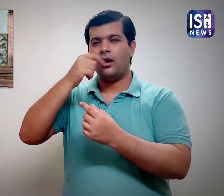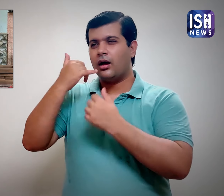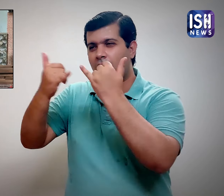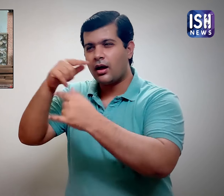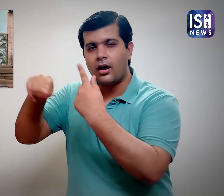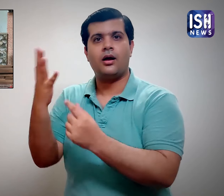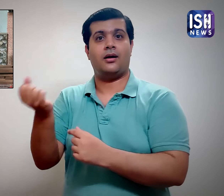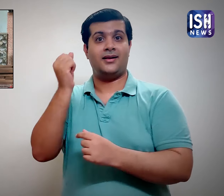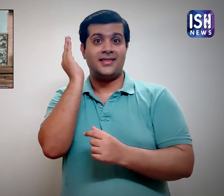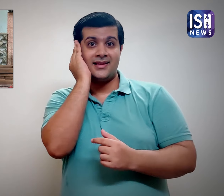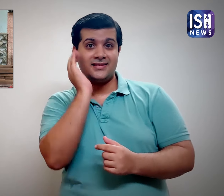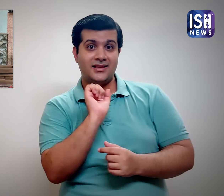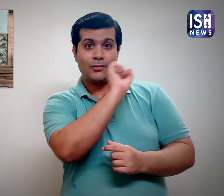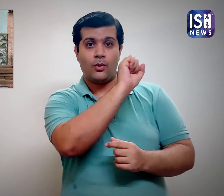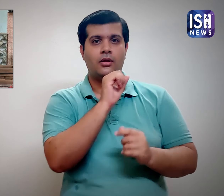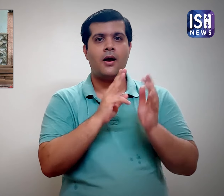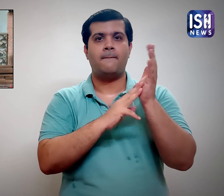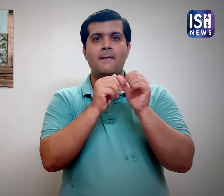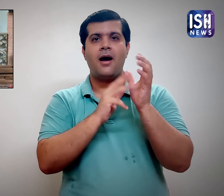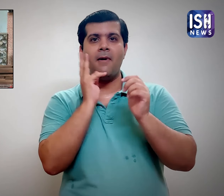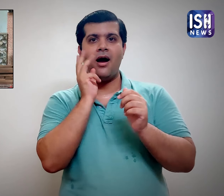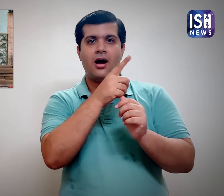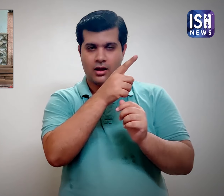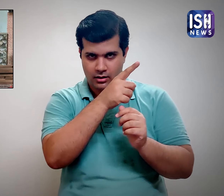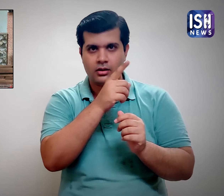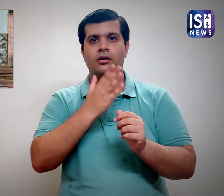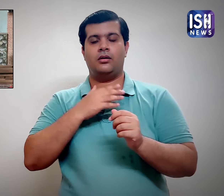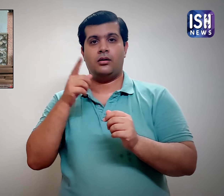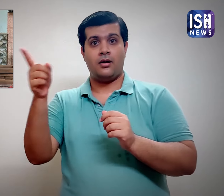Taslim made a few calls and contacted her maternal uncle.